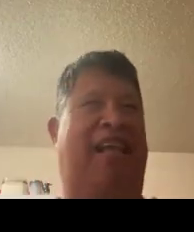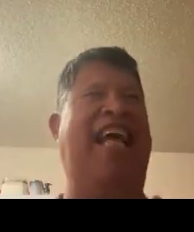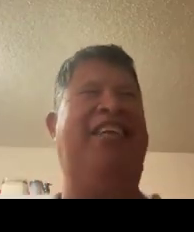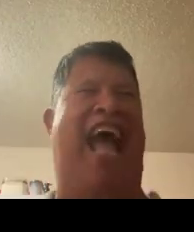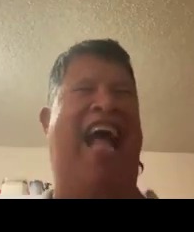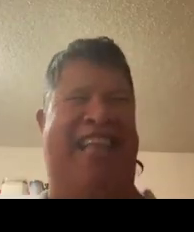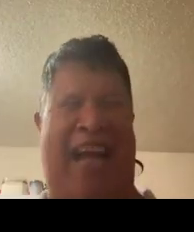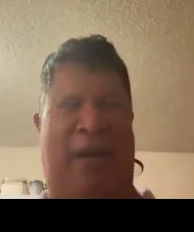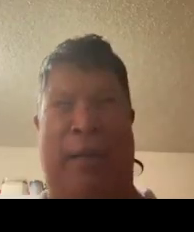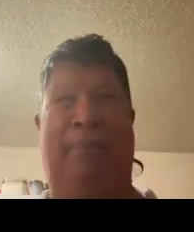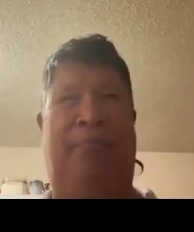iPhone: I like to add that